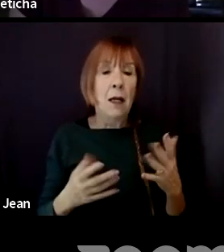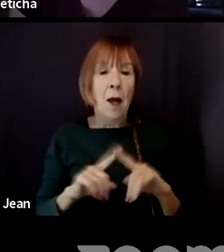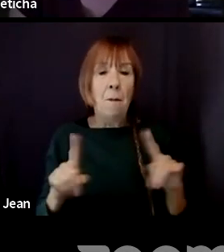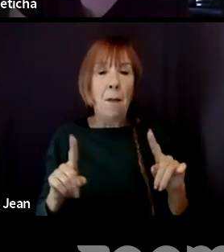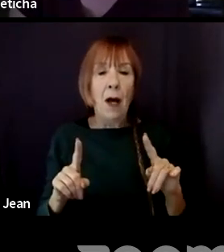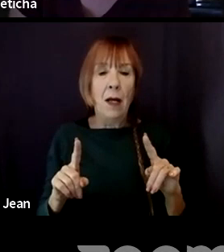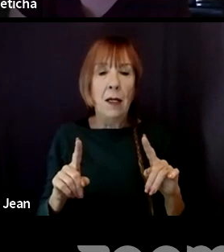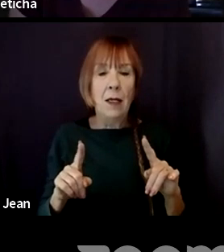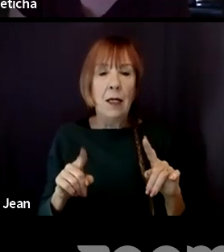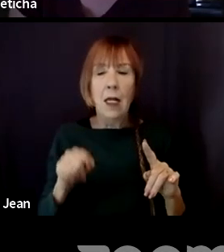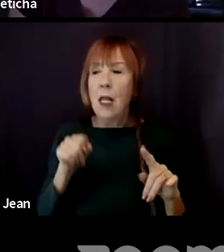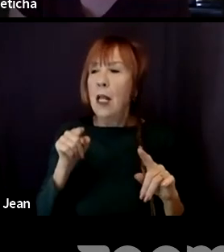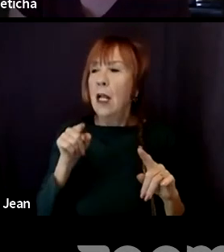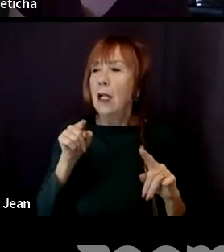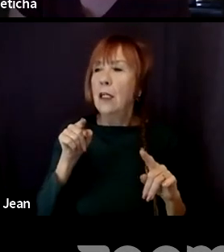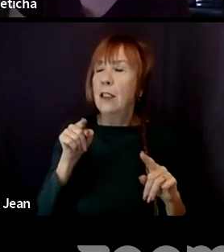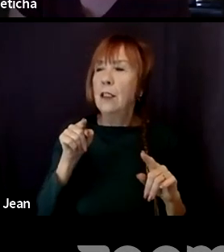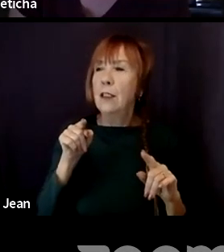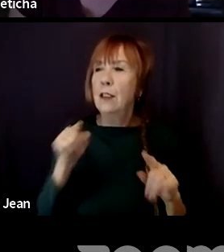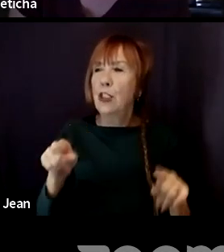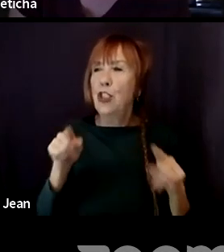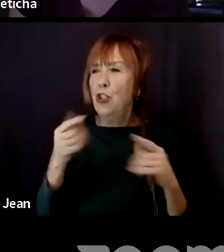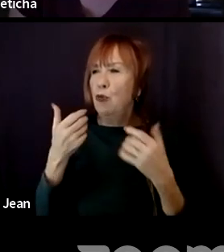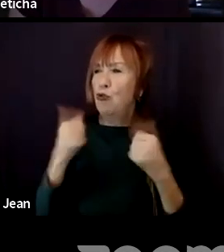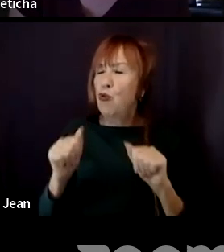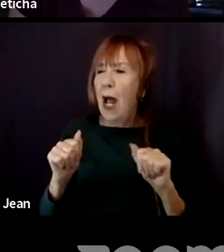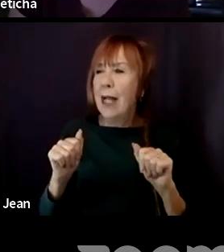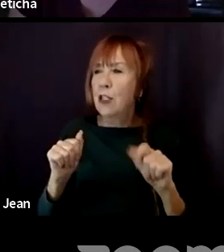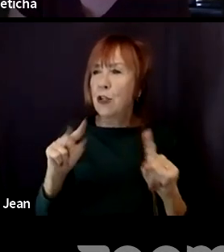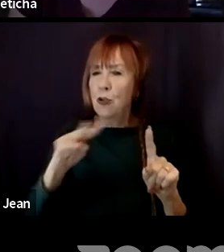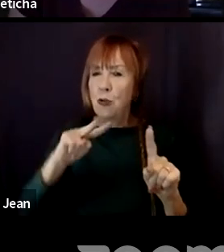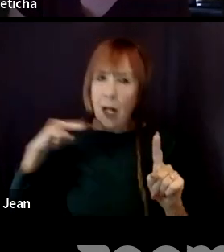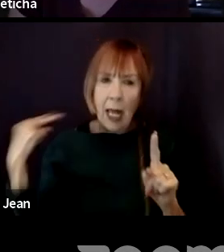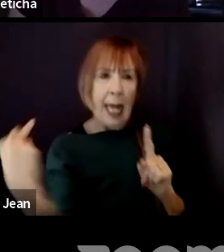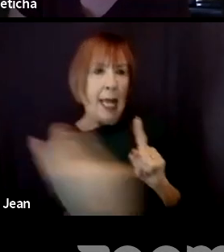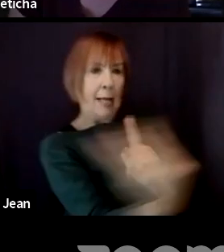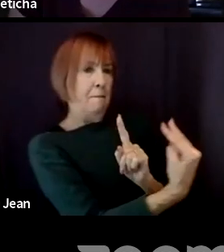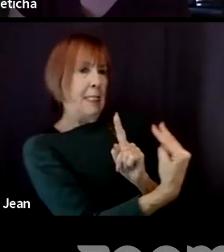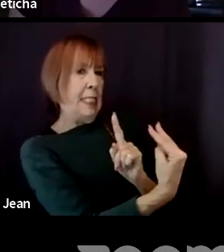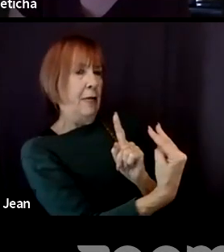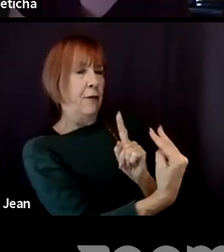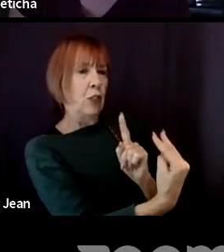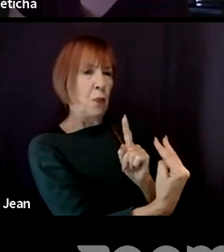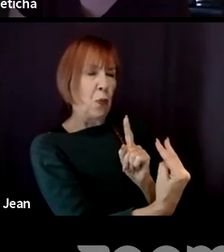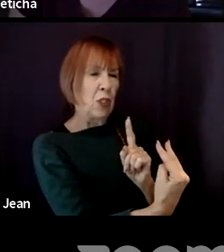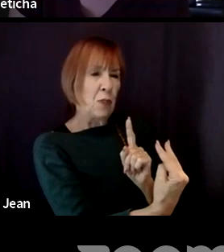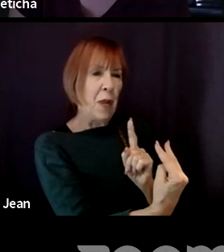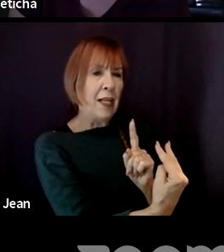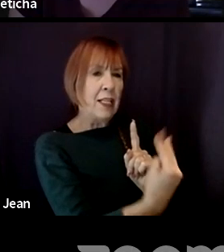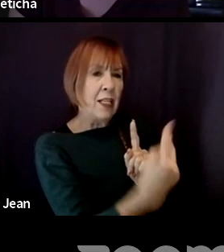do you try to come at things from a certain perspective, for forgiving notes to people?